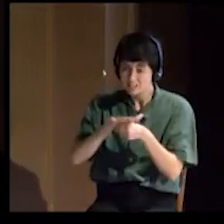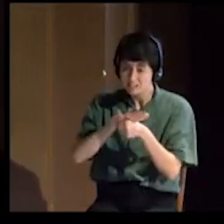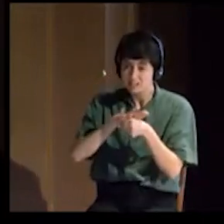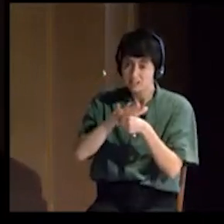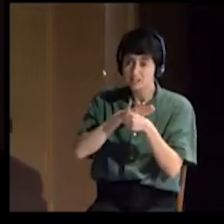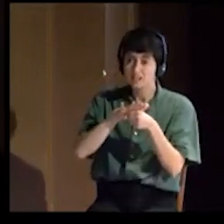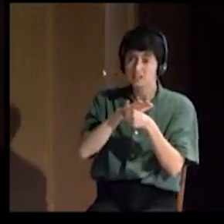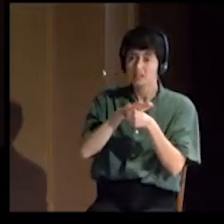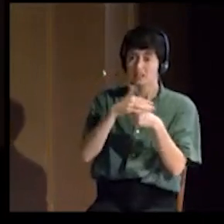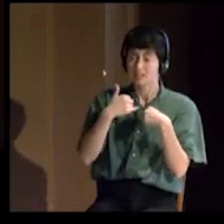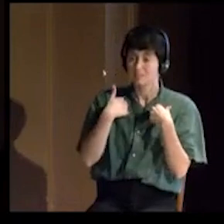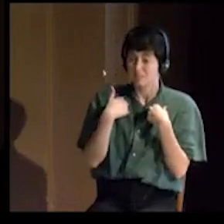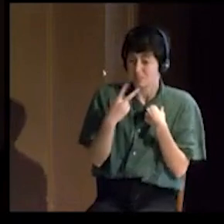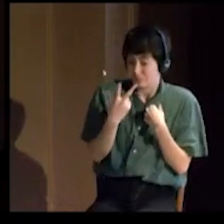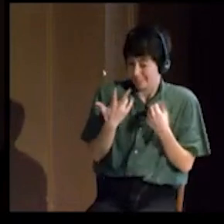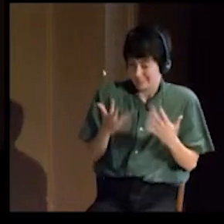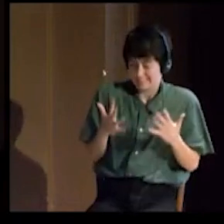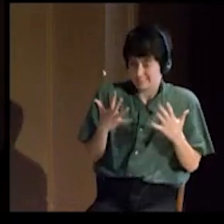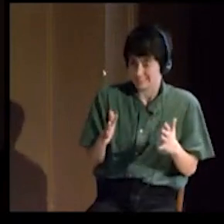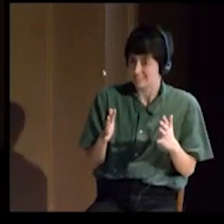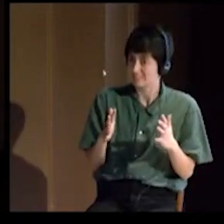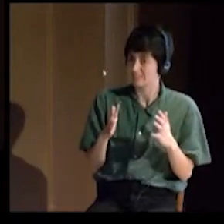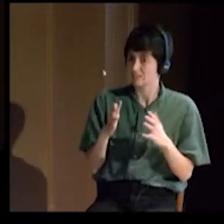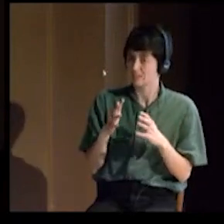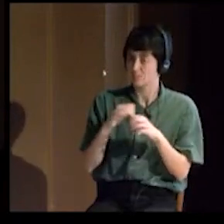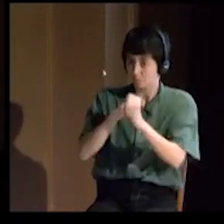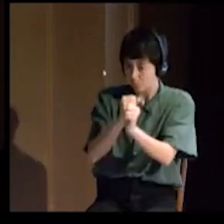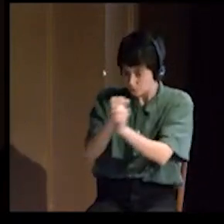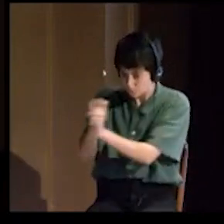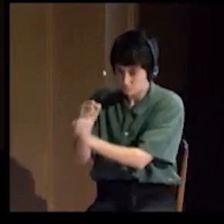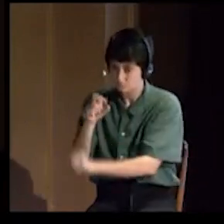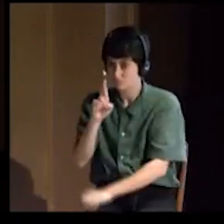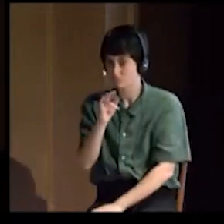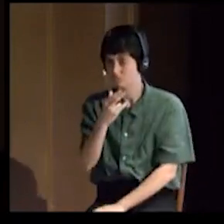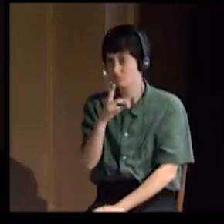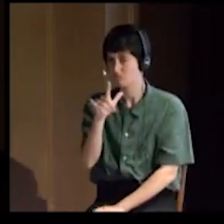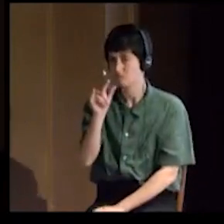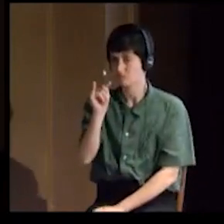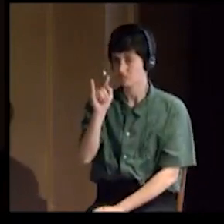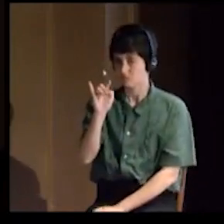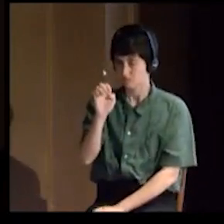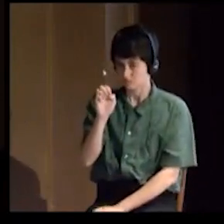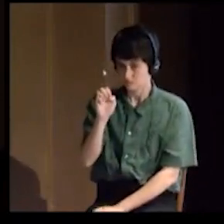and it's with incipient based in a range extension. And so if you look at like a histogram